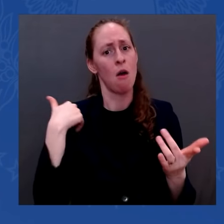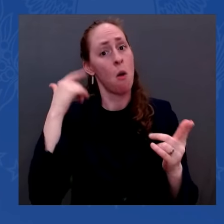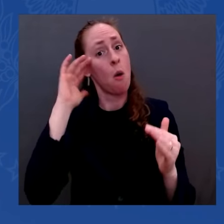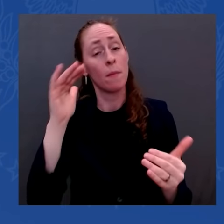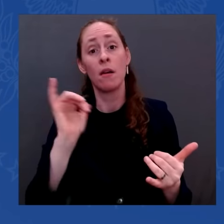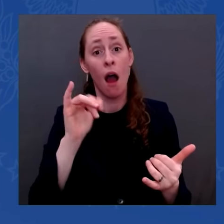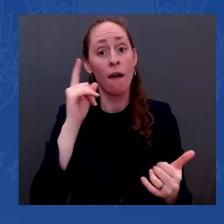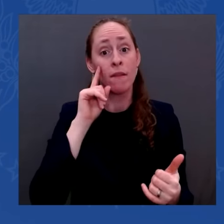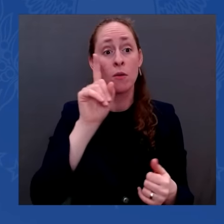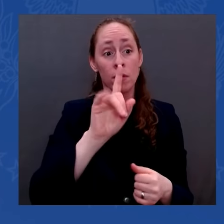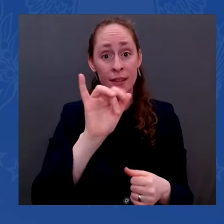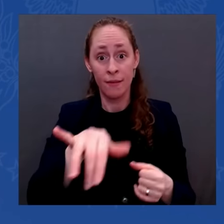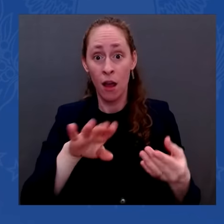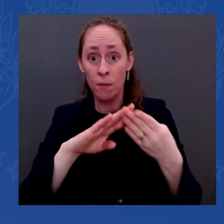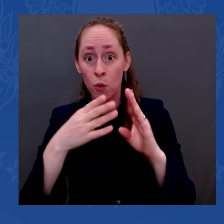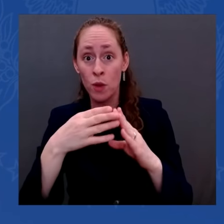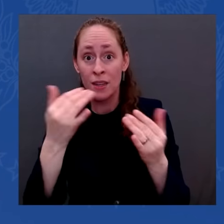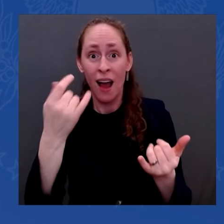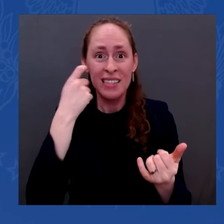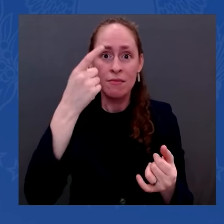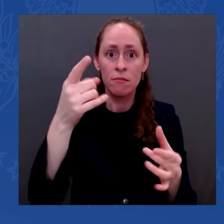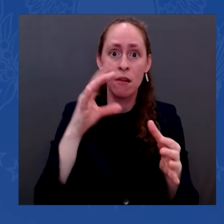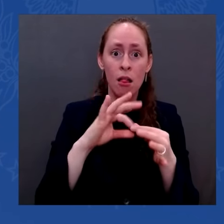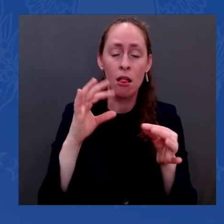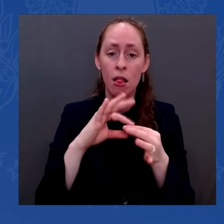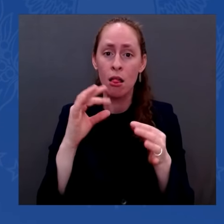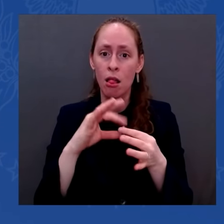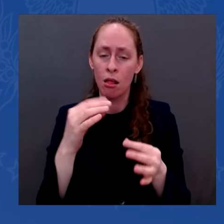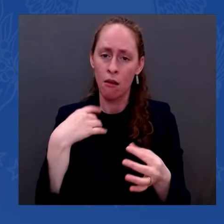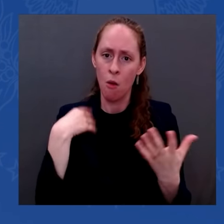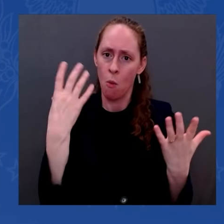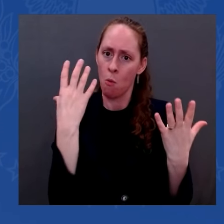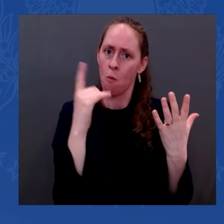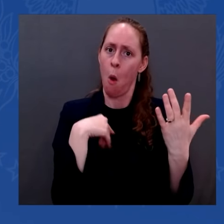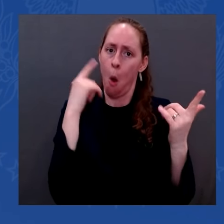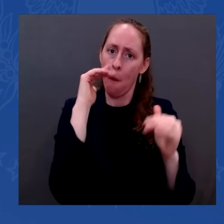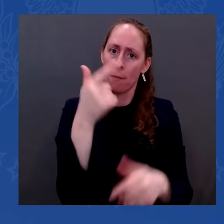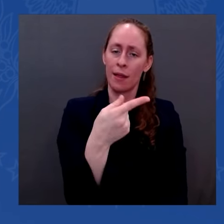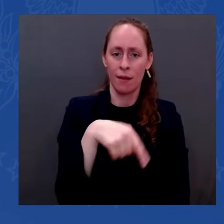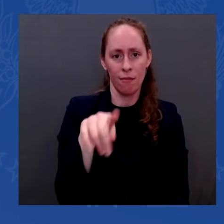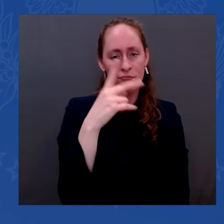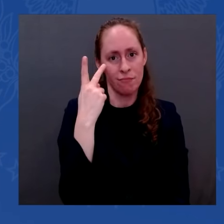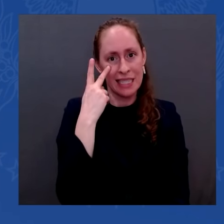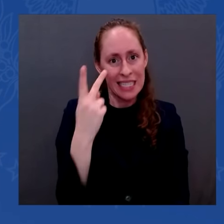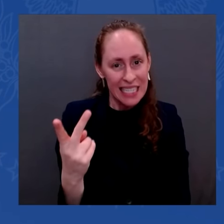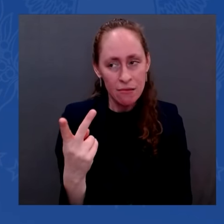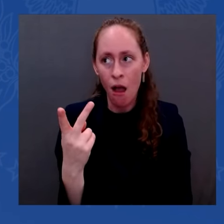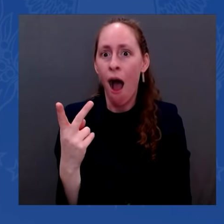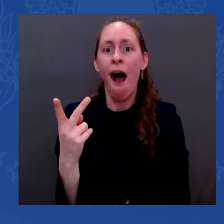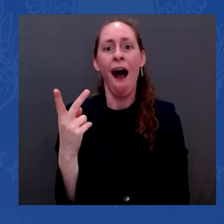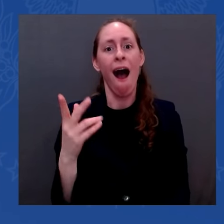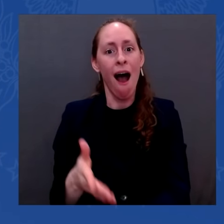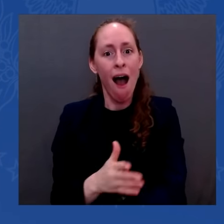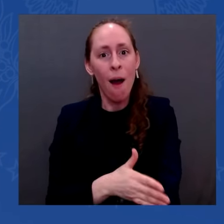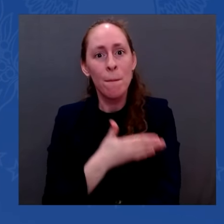get the benefit of being able to be employed and being able to generate a living